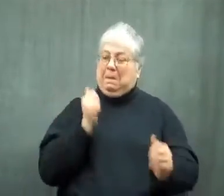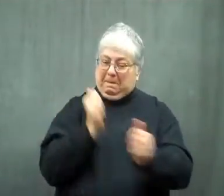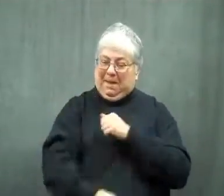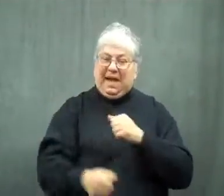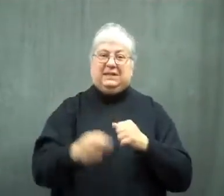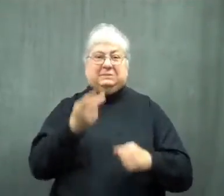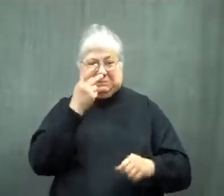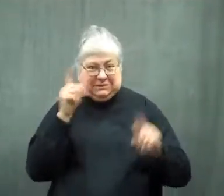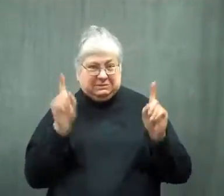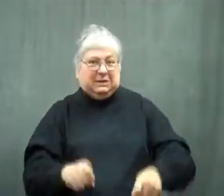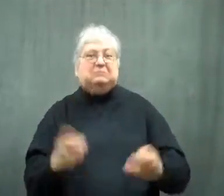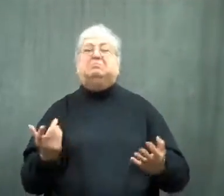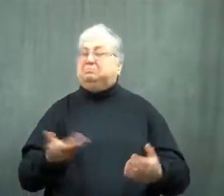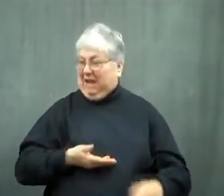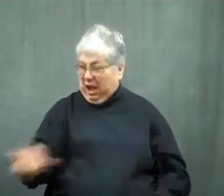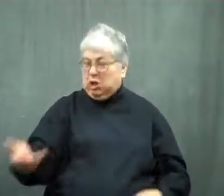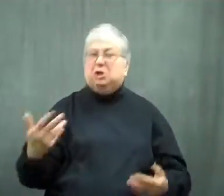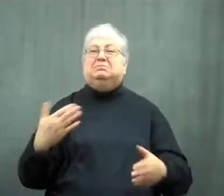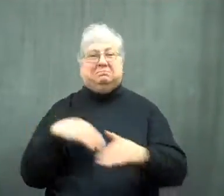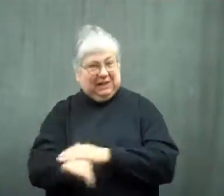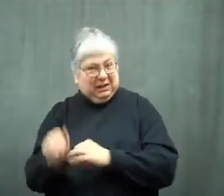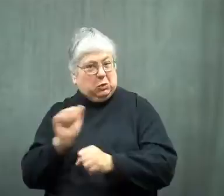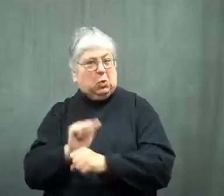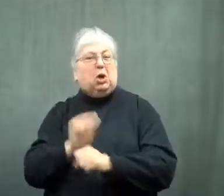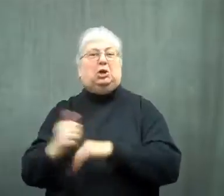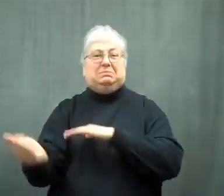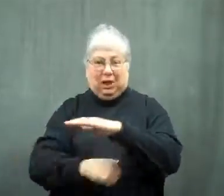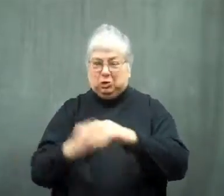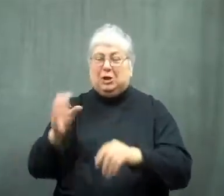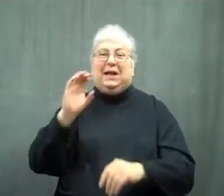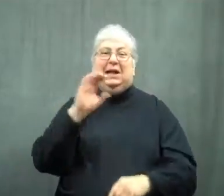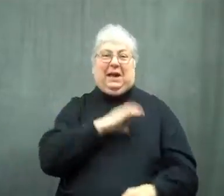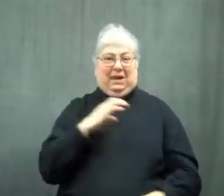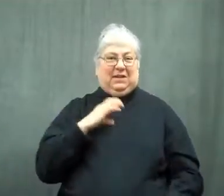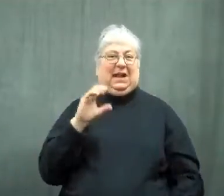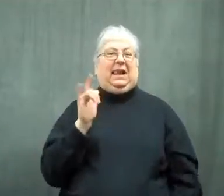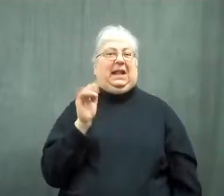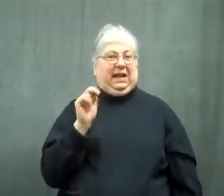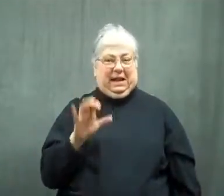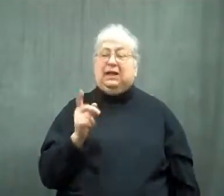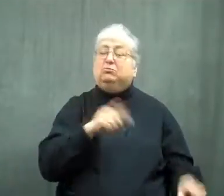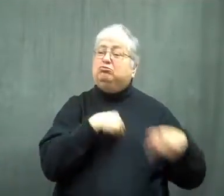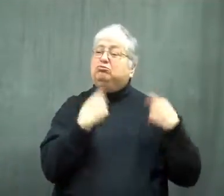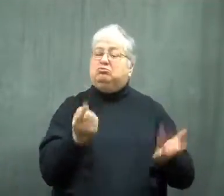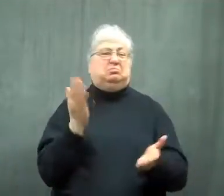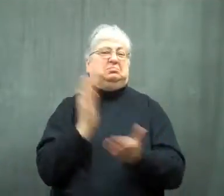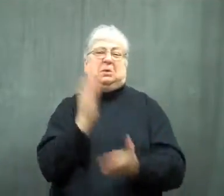He passed the urine test and was hired by the Cleveland Clinic. He has not smoked since.